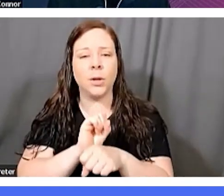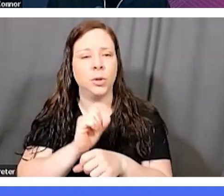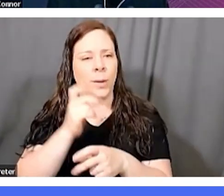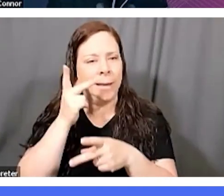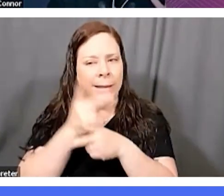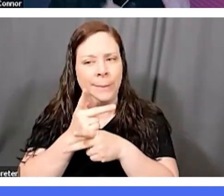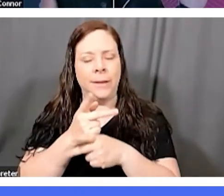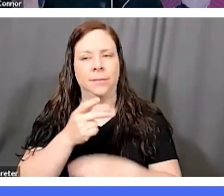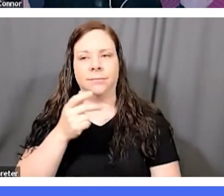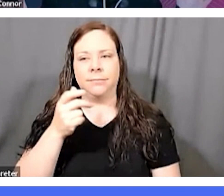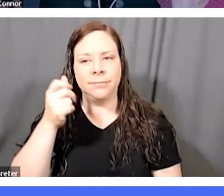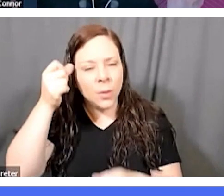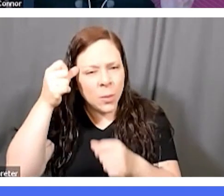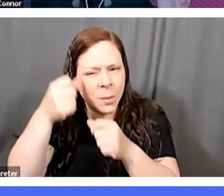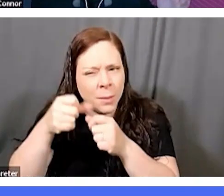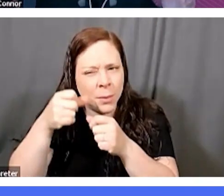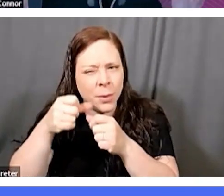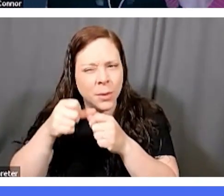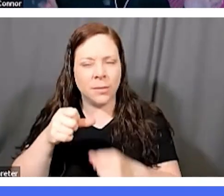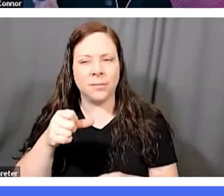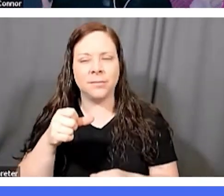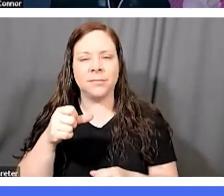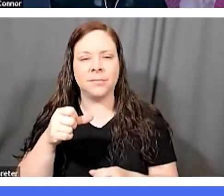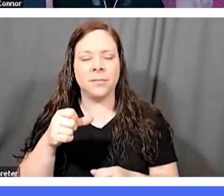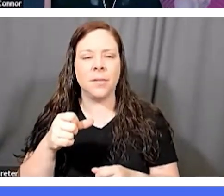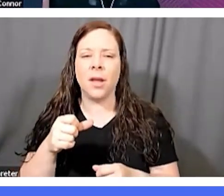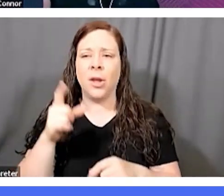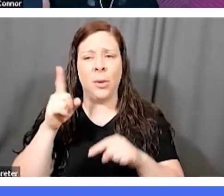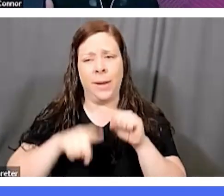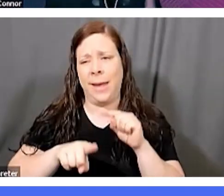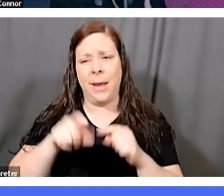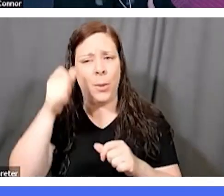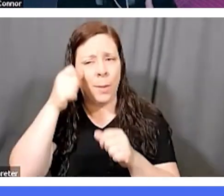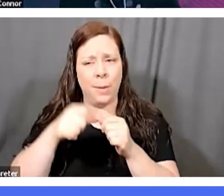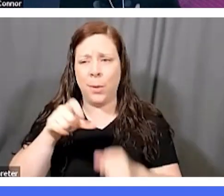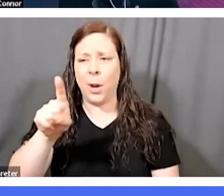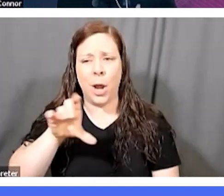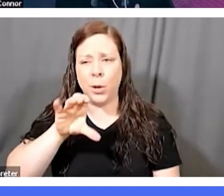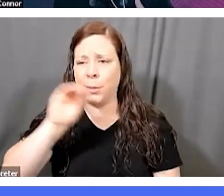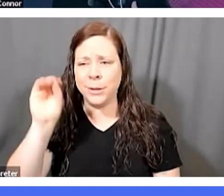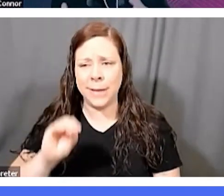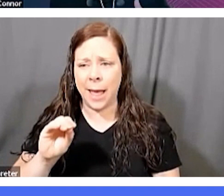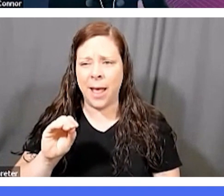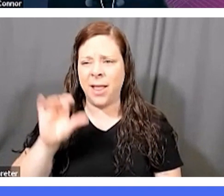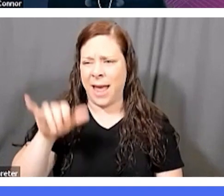because you can't remember a hundred percent. Ebbinghaus couldn't do it in 1880. We're not gonna be so successful today.